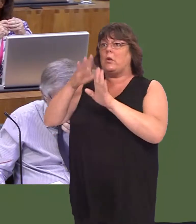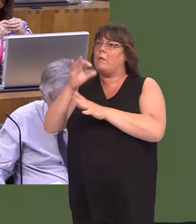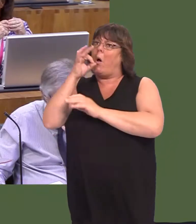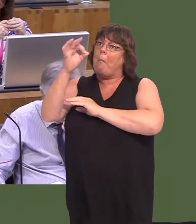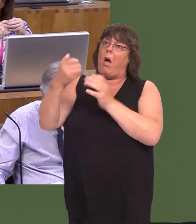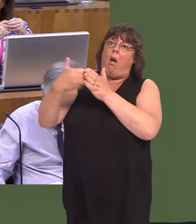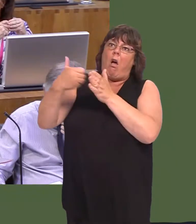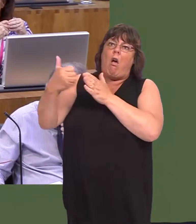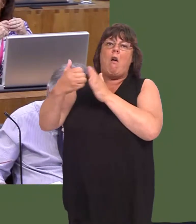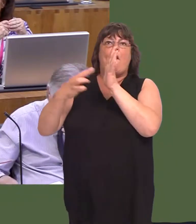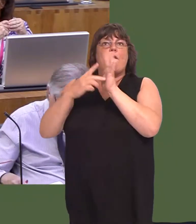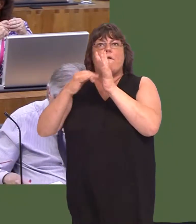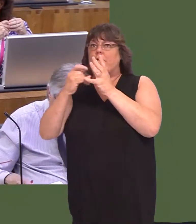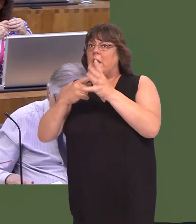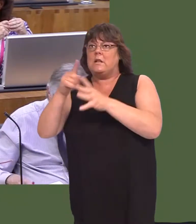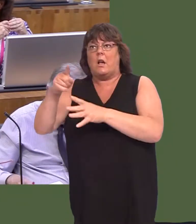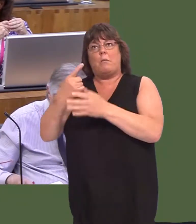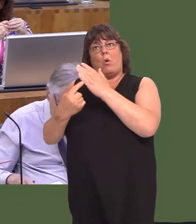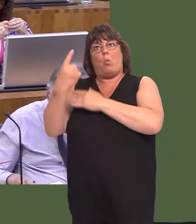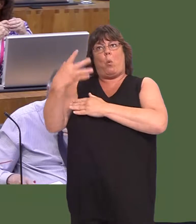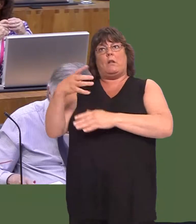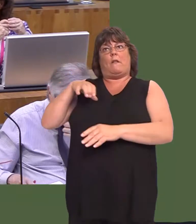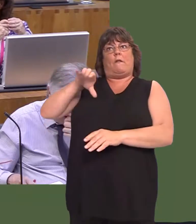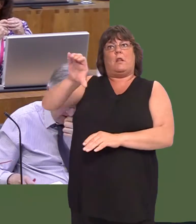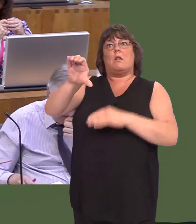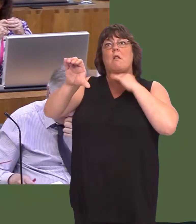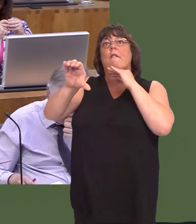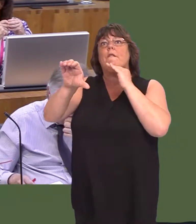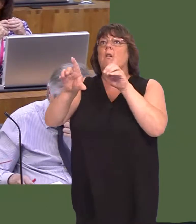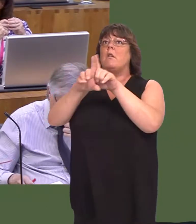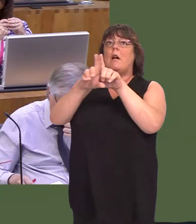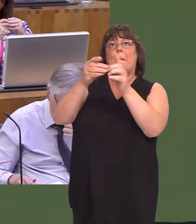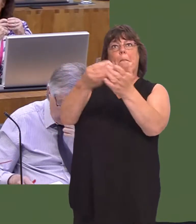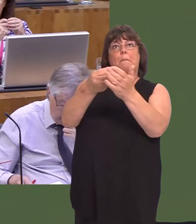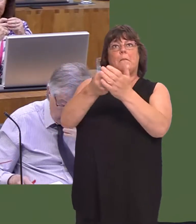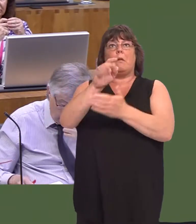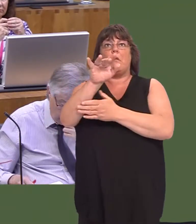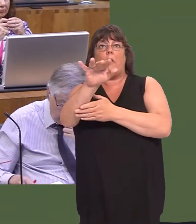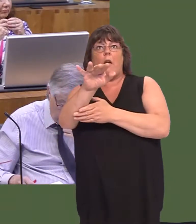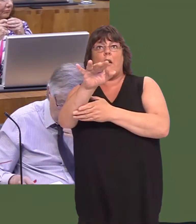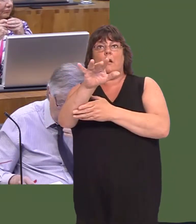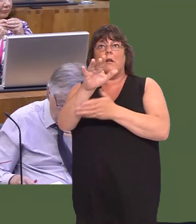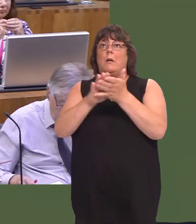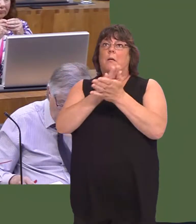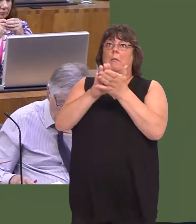are no tariffs, either in terms of regulation or in terms of money, that obstruct Airbusís